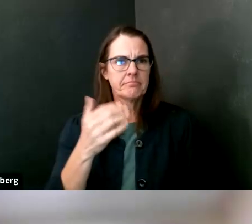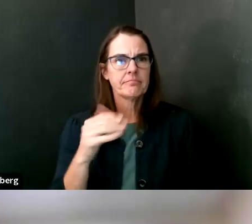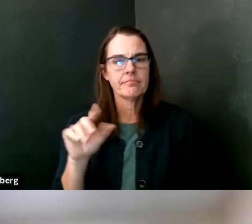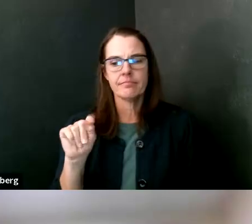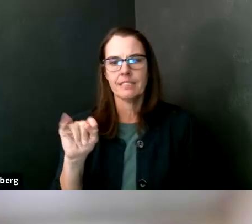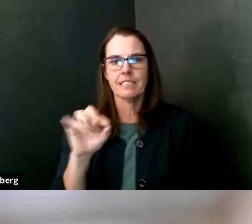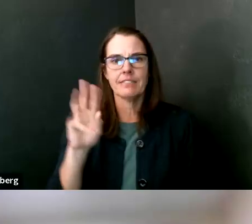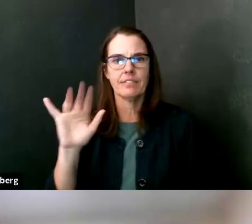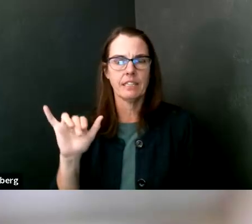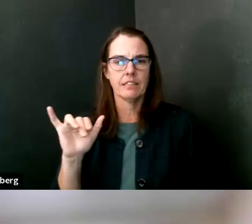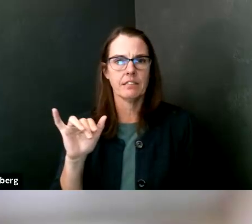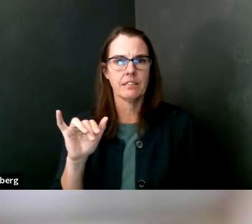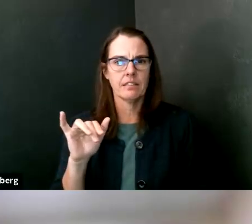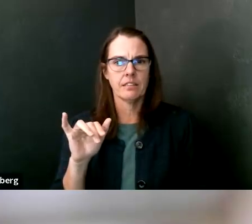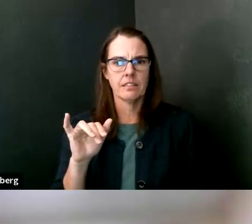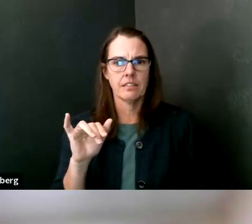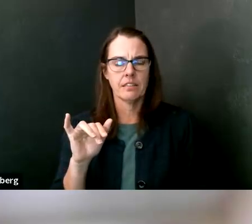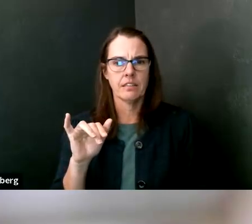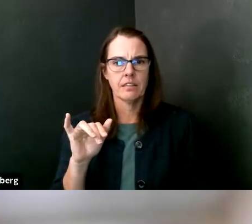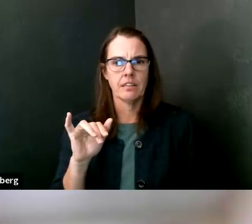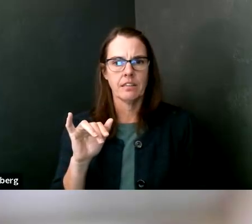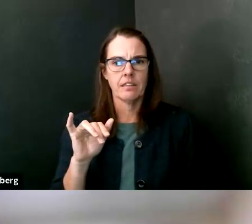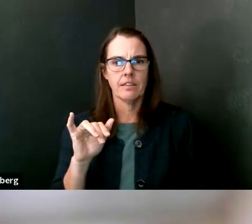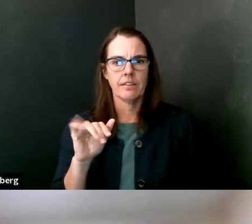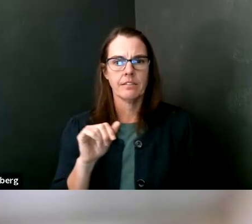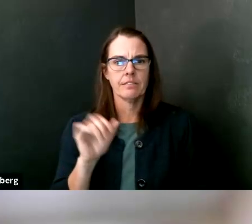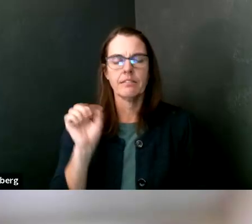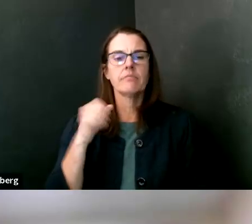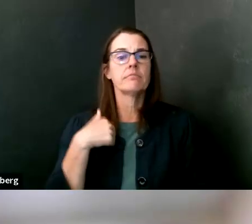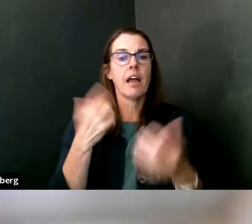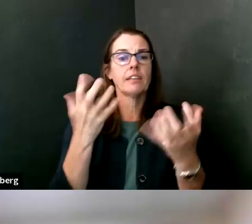we circle back to her? I I'd like to hear what she has to say. I just wanted Yeah, I wanted to answer